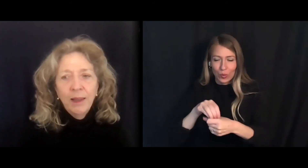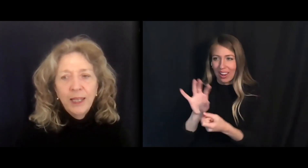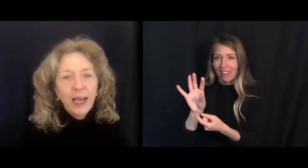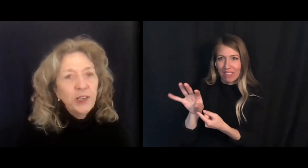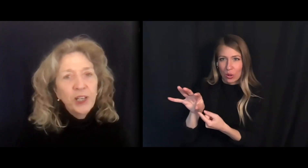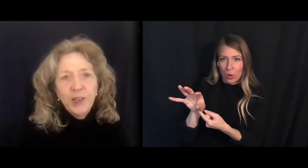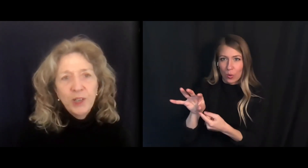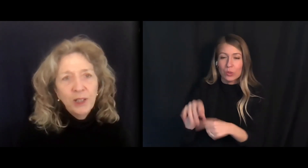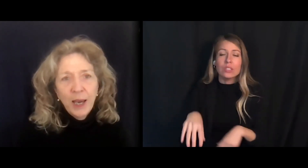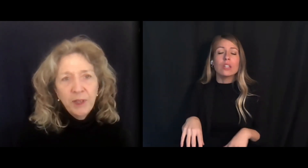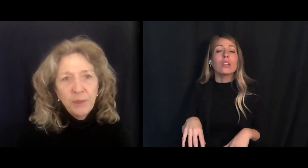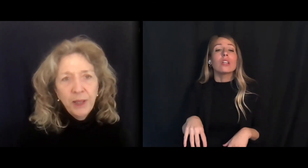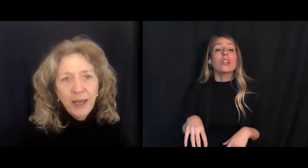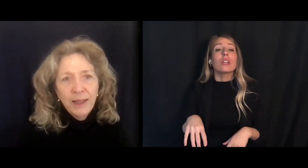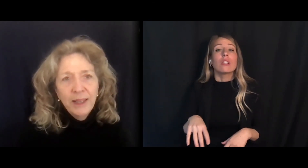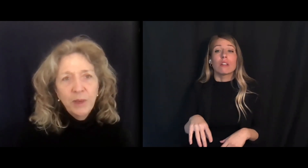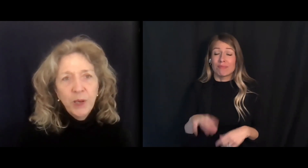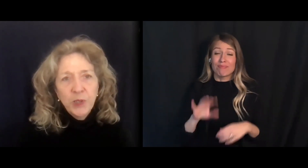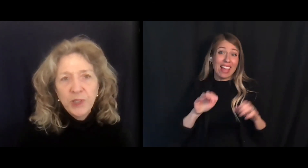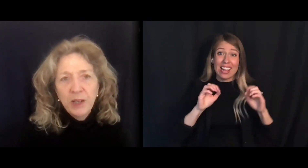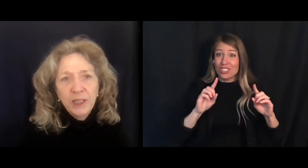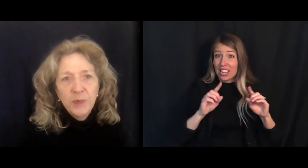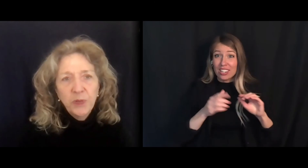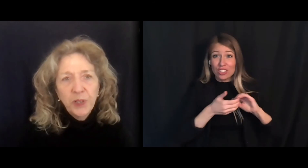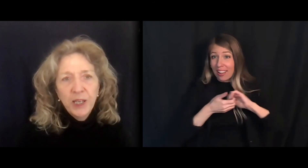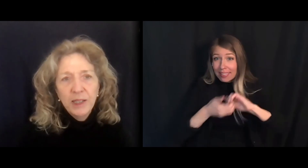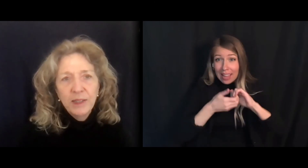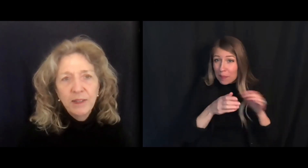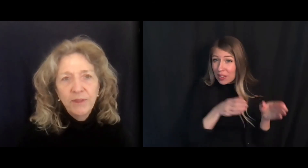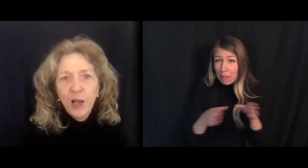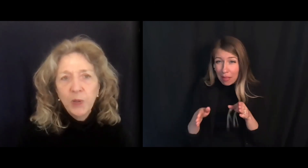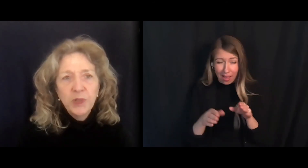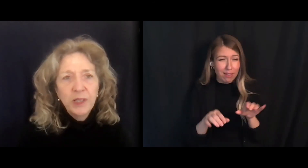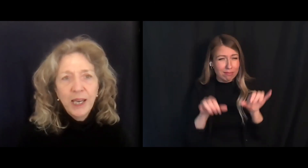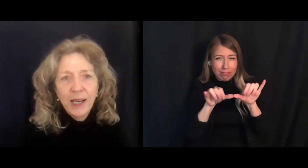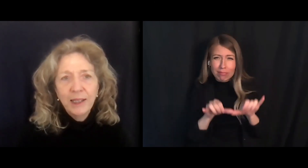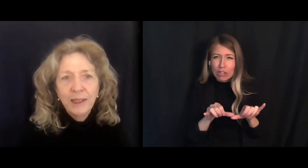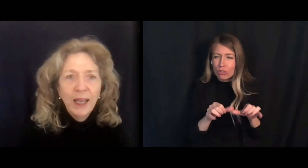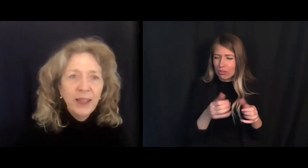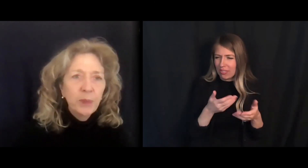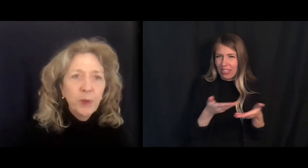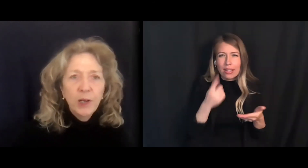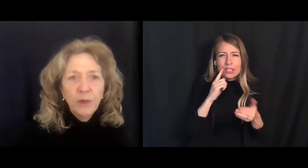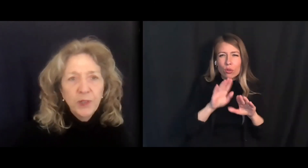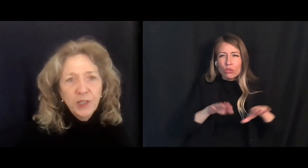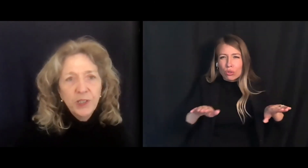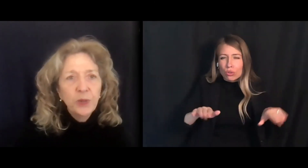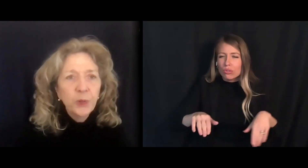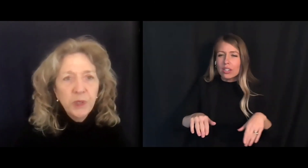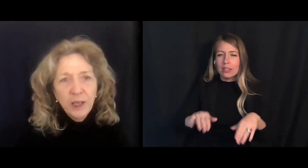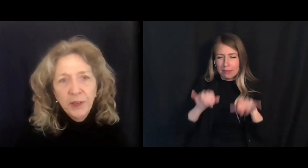The education Collaborative Plan that measures outcomes for kids and follows the data that brought over 60 groups together